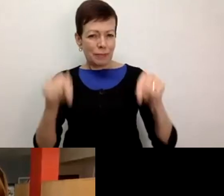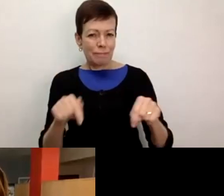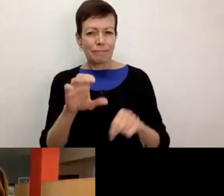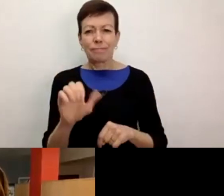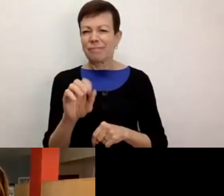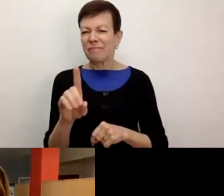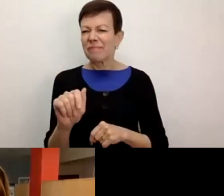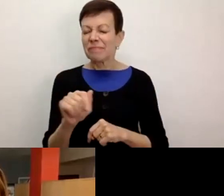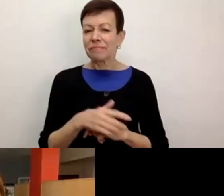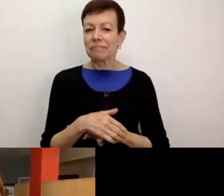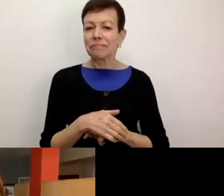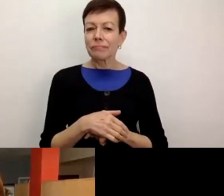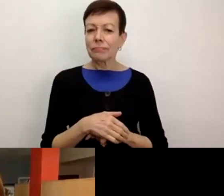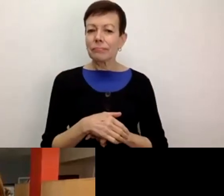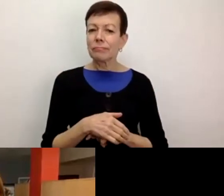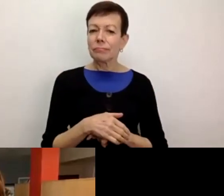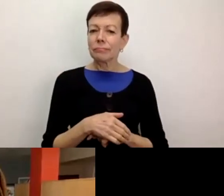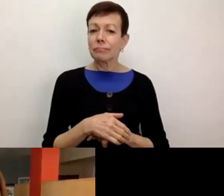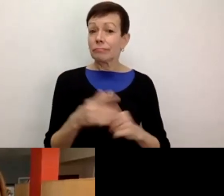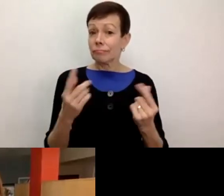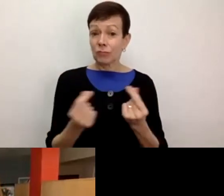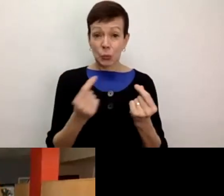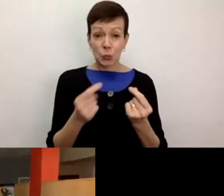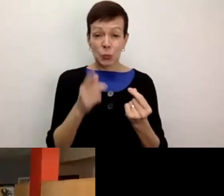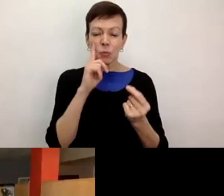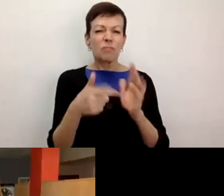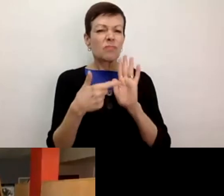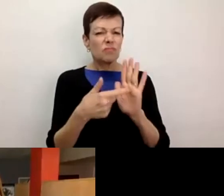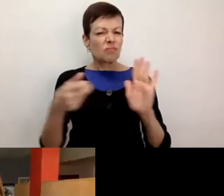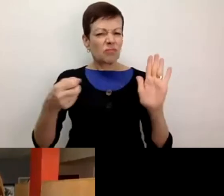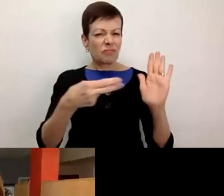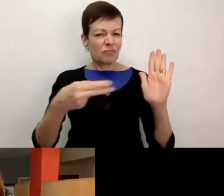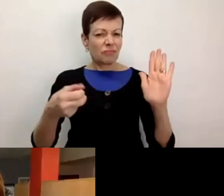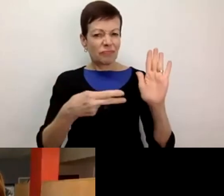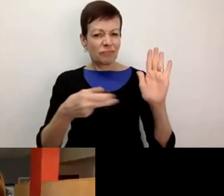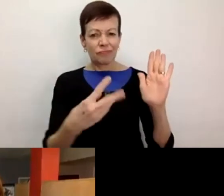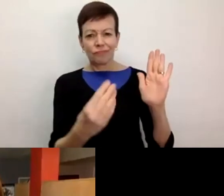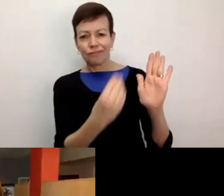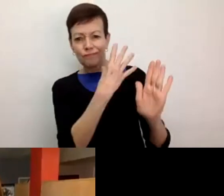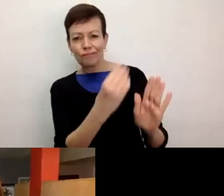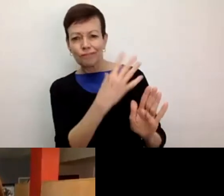I'm going to share a slideshow that has information about this year's programs.